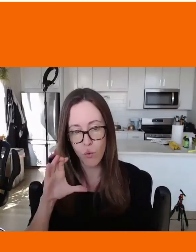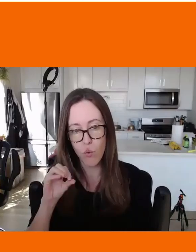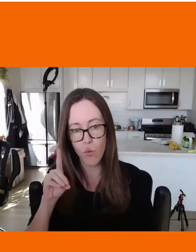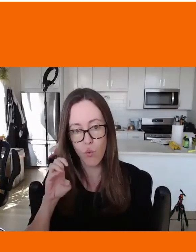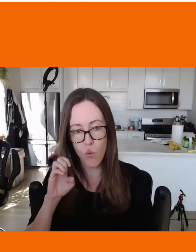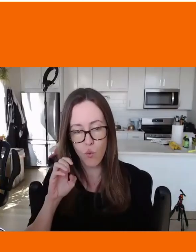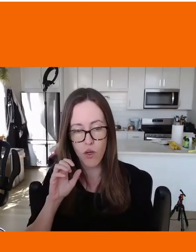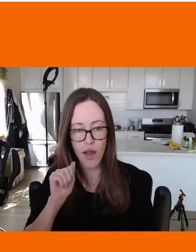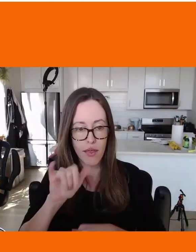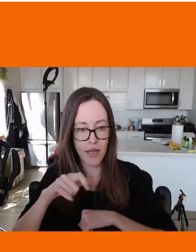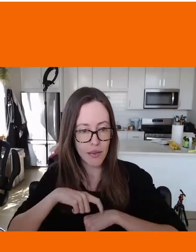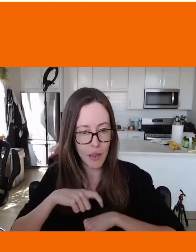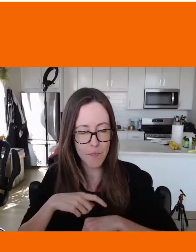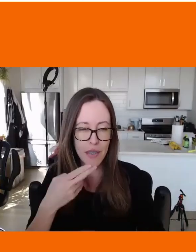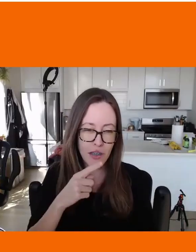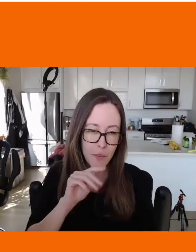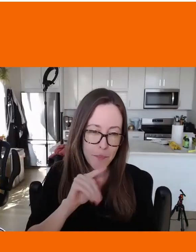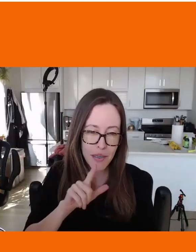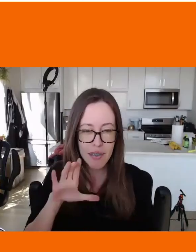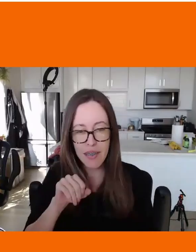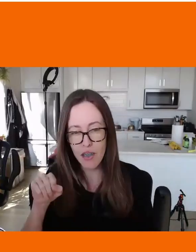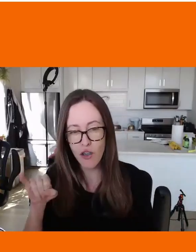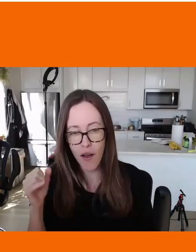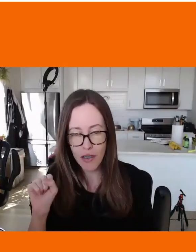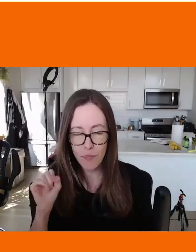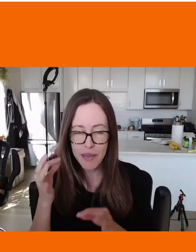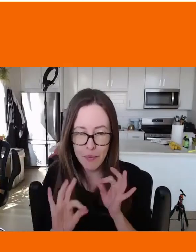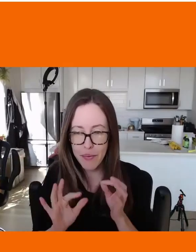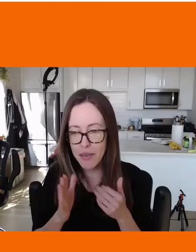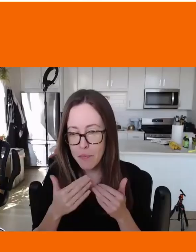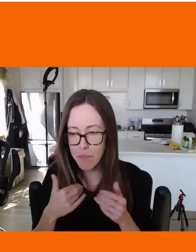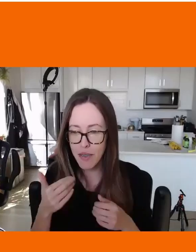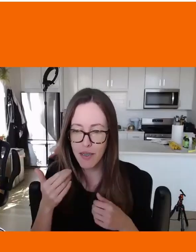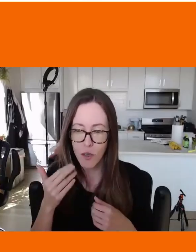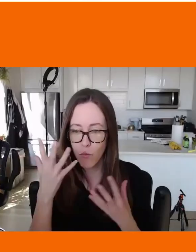because I learned how to code during that time. I learned the basics, HTML and CSS,